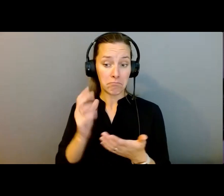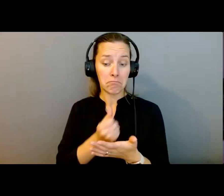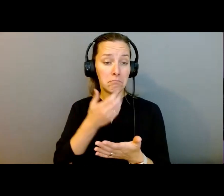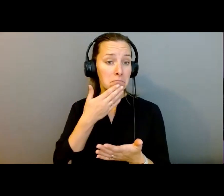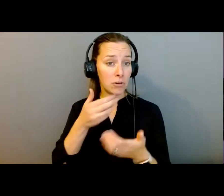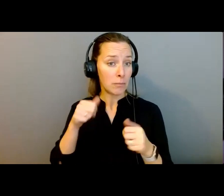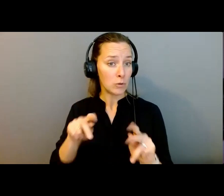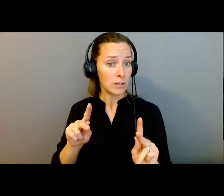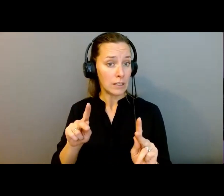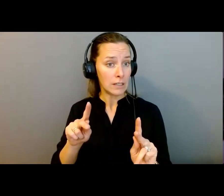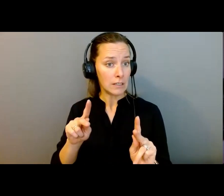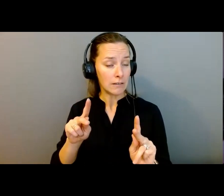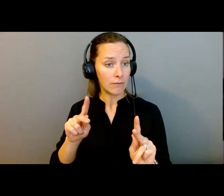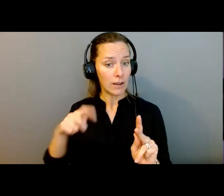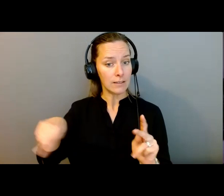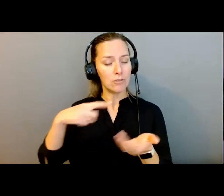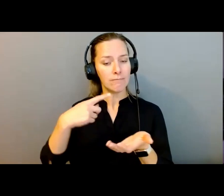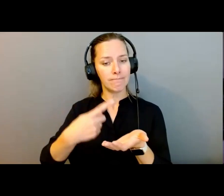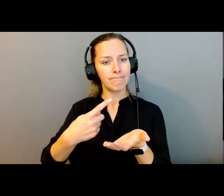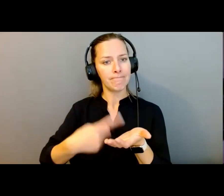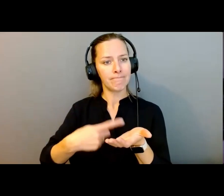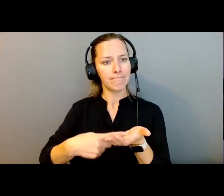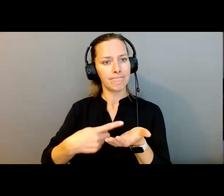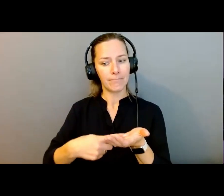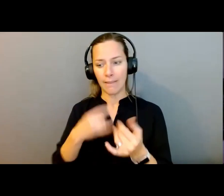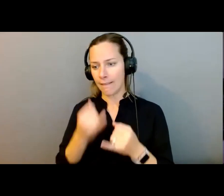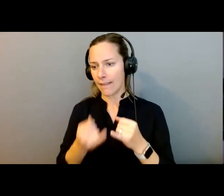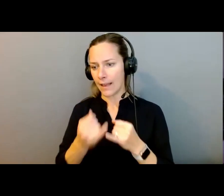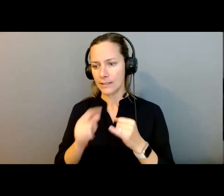an in-depth conversation around the last question I meant to pose.